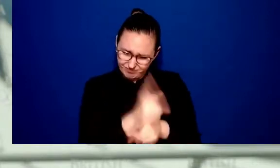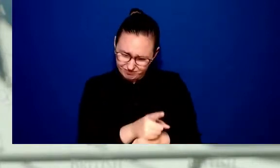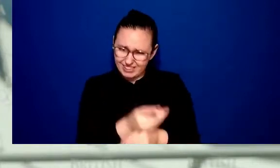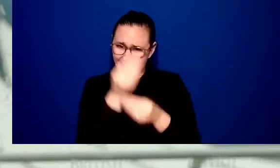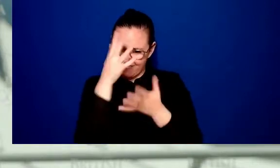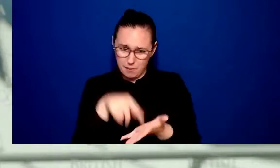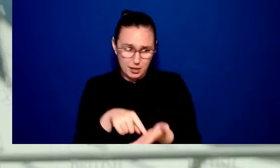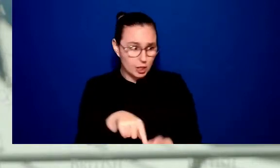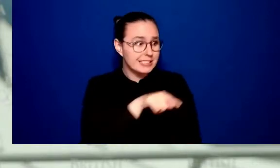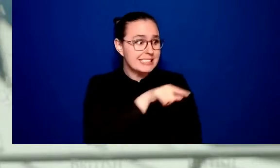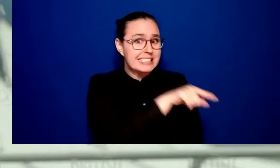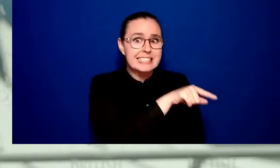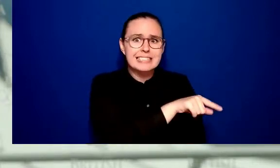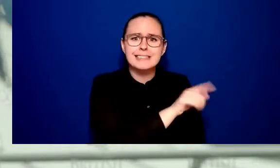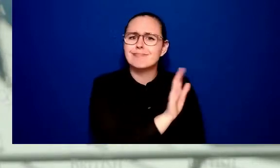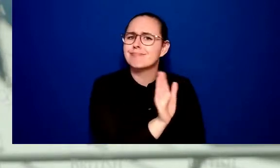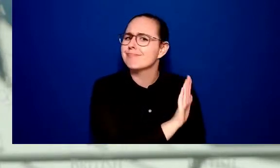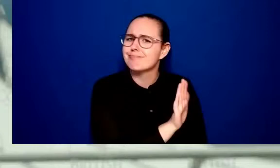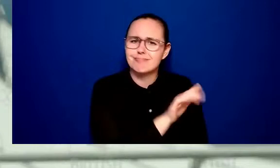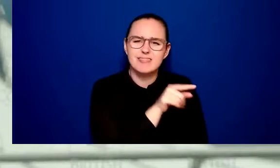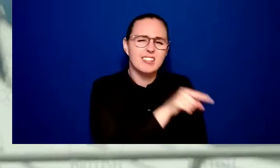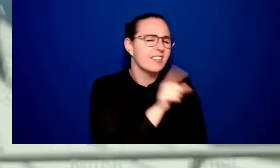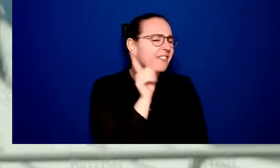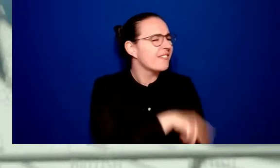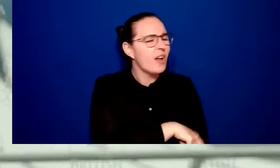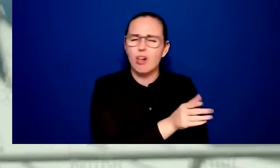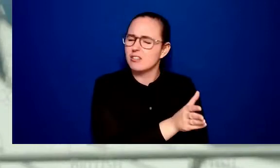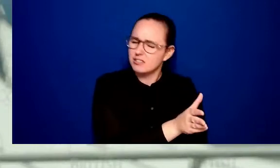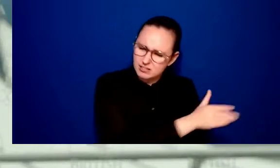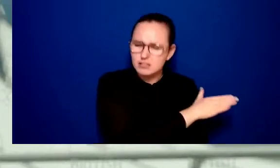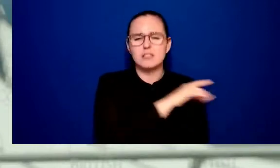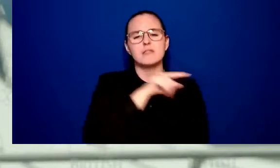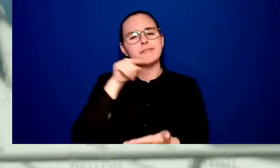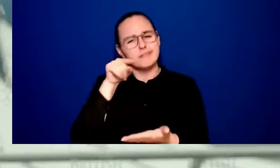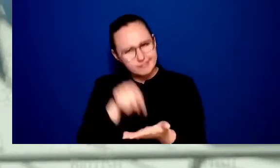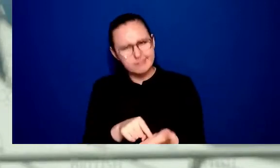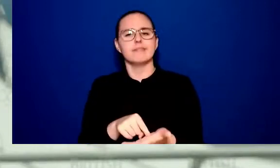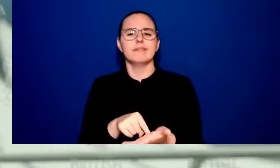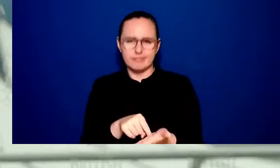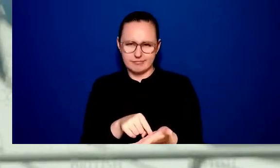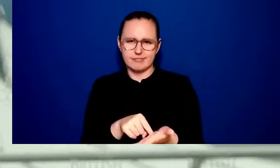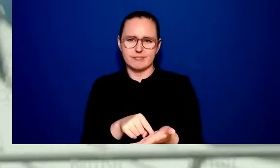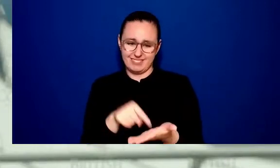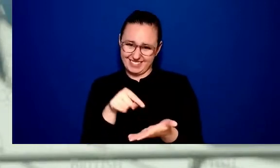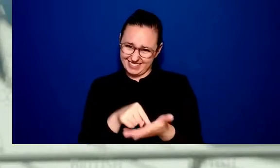vaccines are available in those communities where people. Have that opportunity to make that